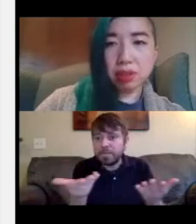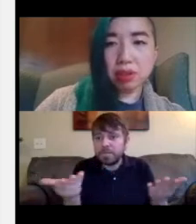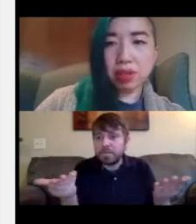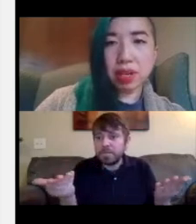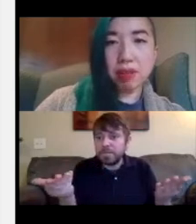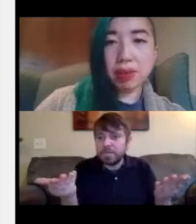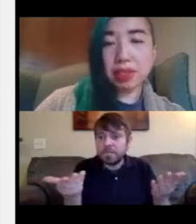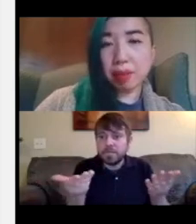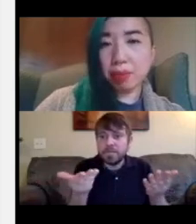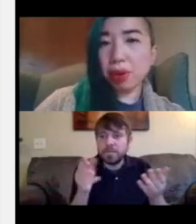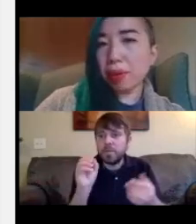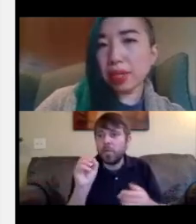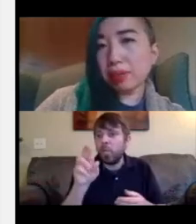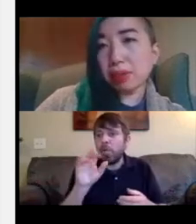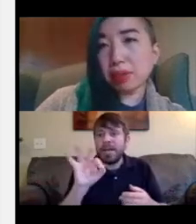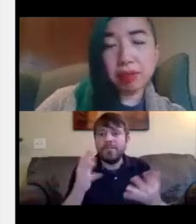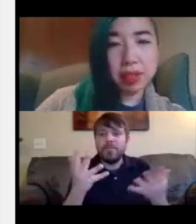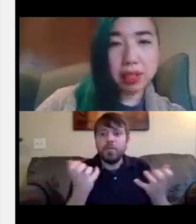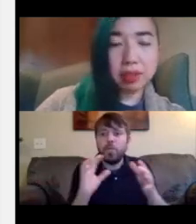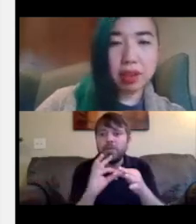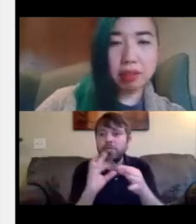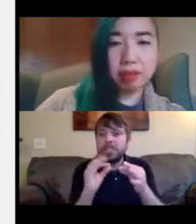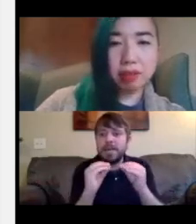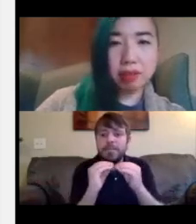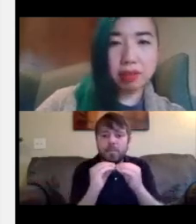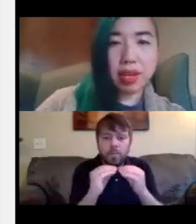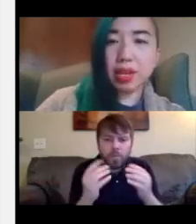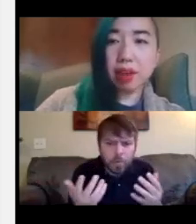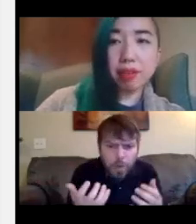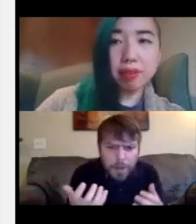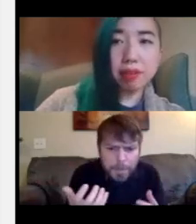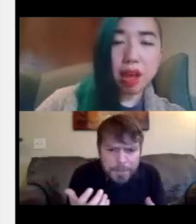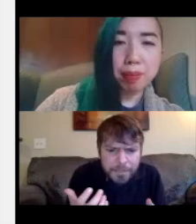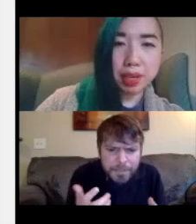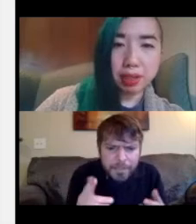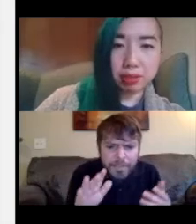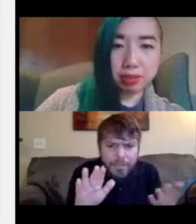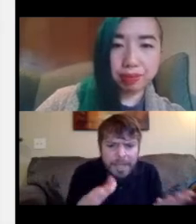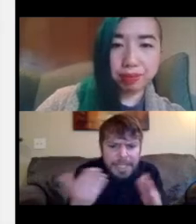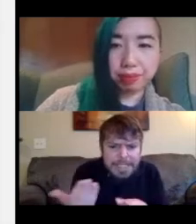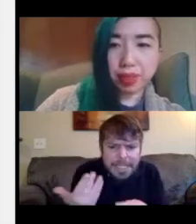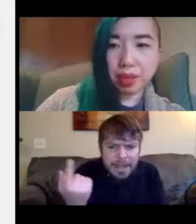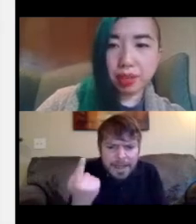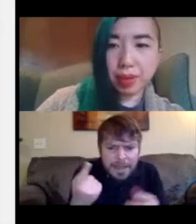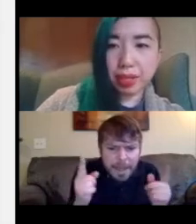Or, if you want to say more, what gives you the feeling of death happening? Paige: